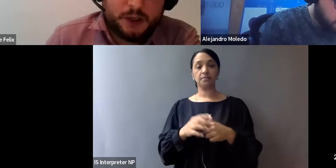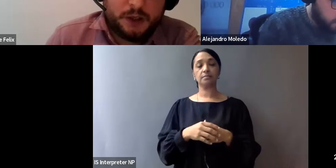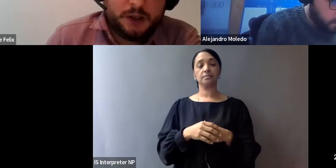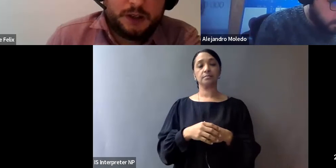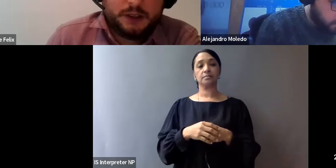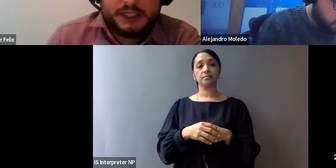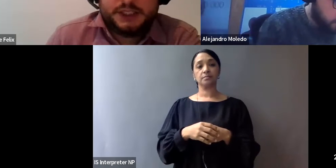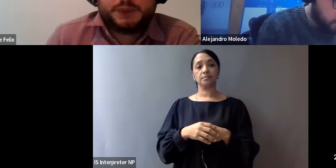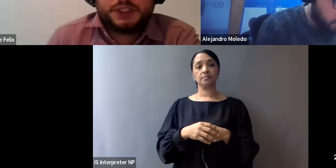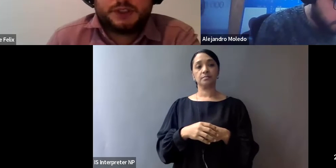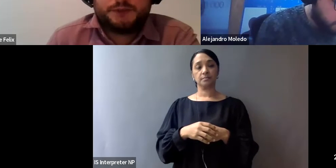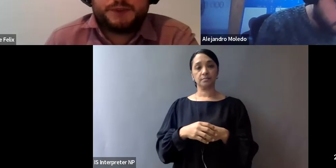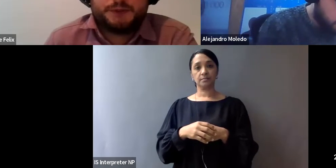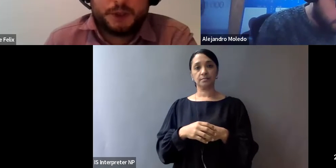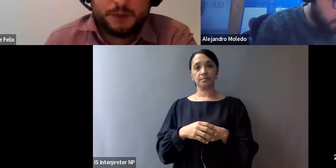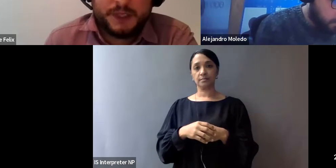what is the position of the forum